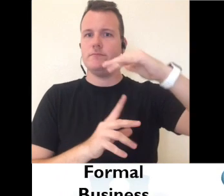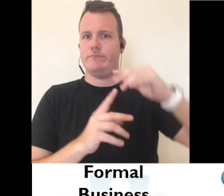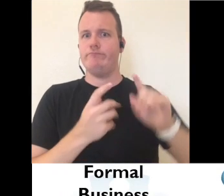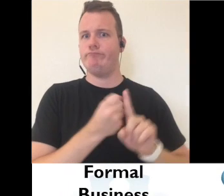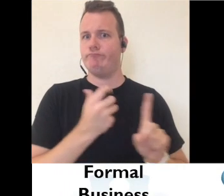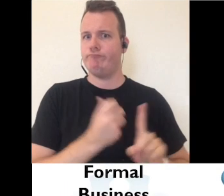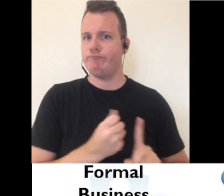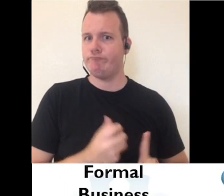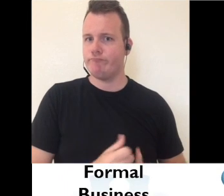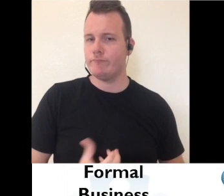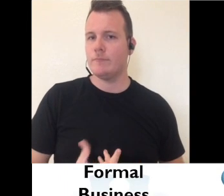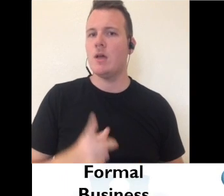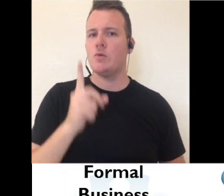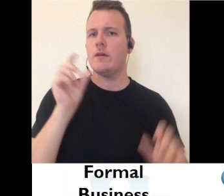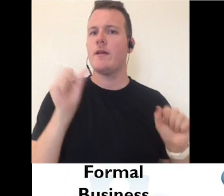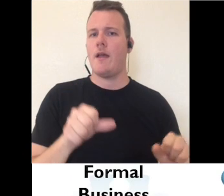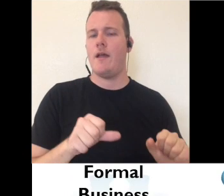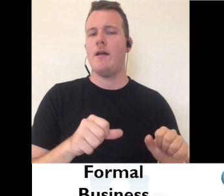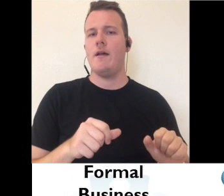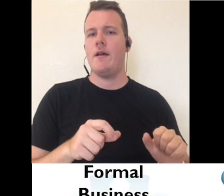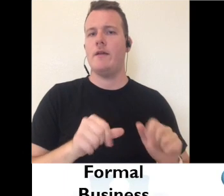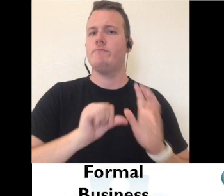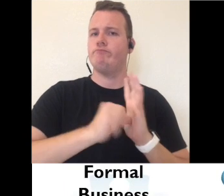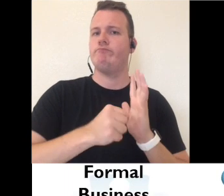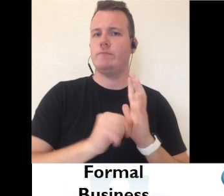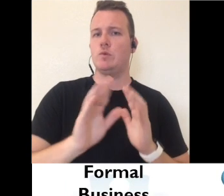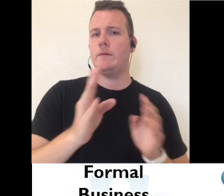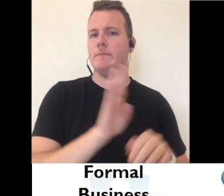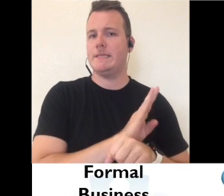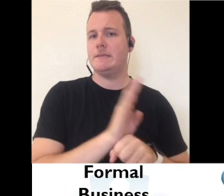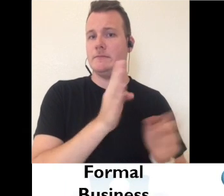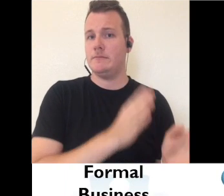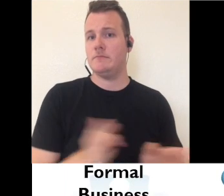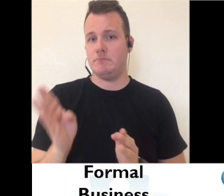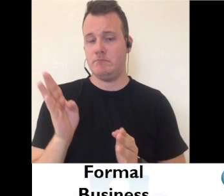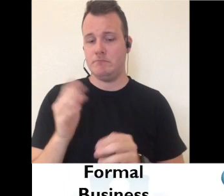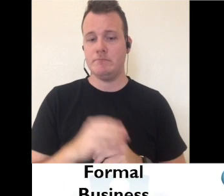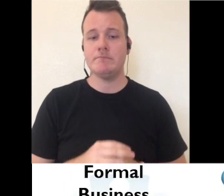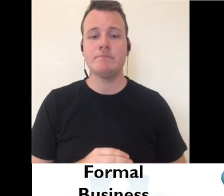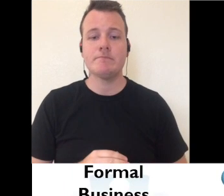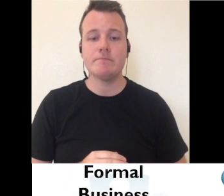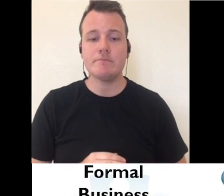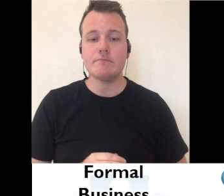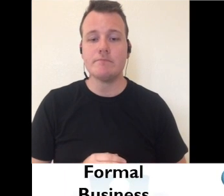facilitate your competitive analysis. So tips on competition. Just how are you